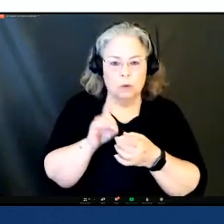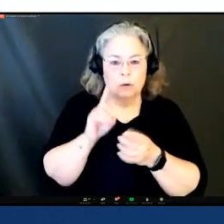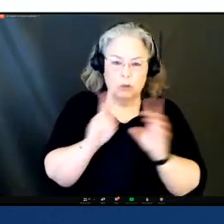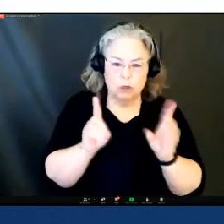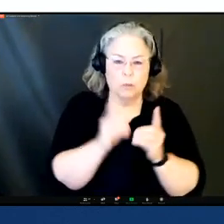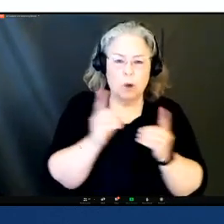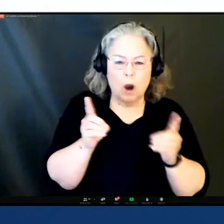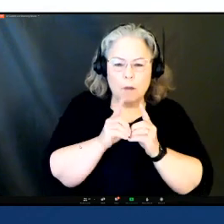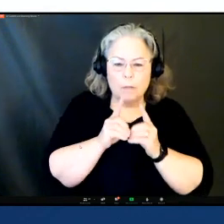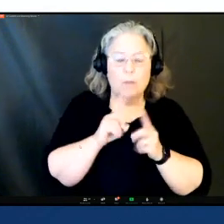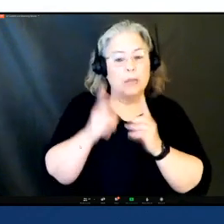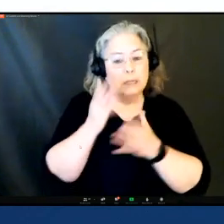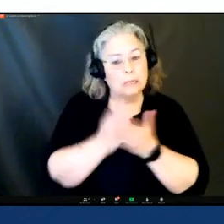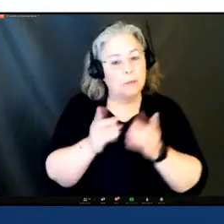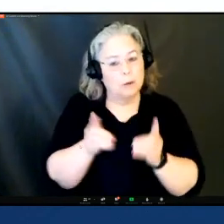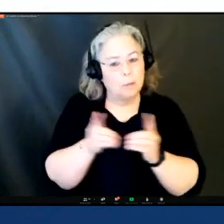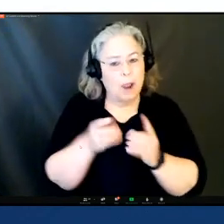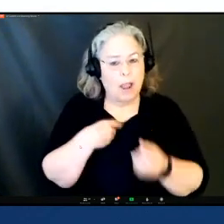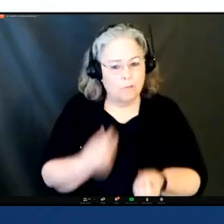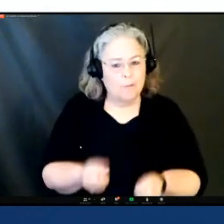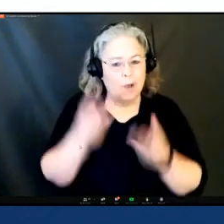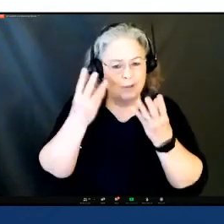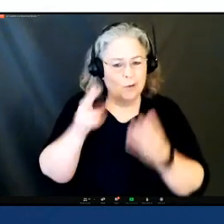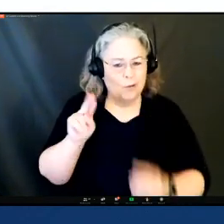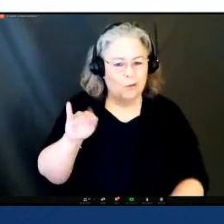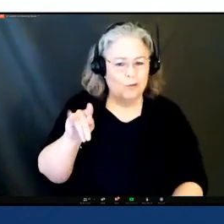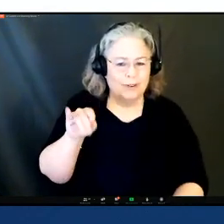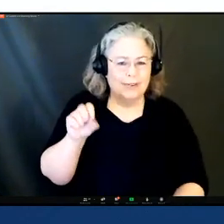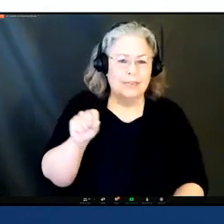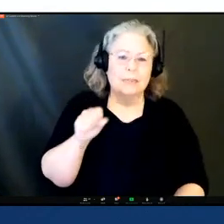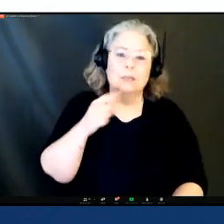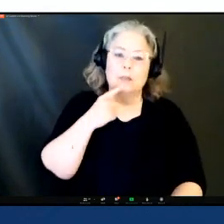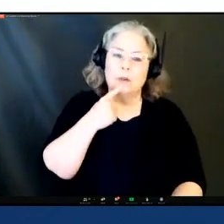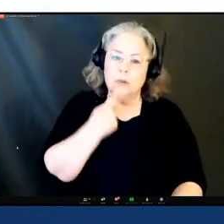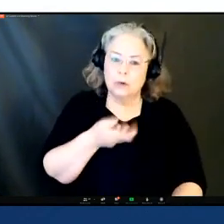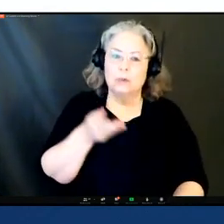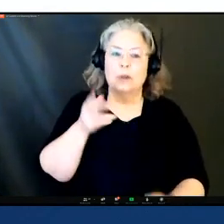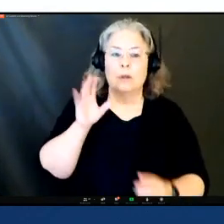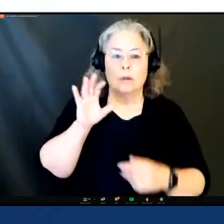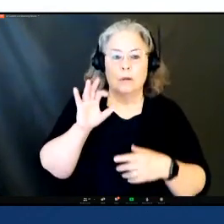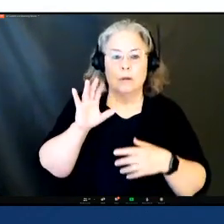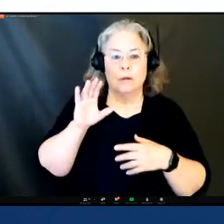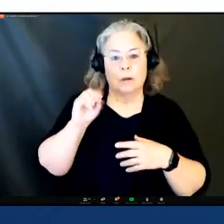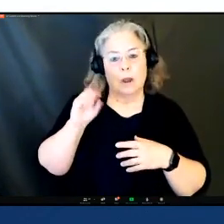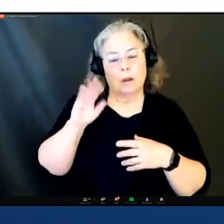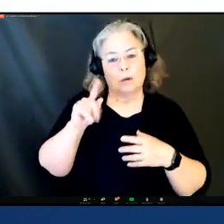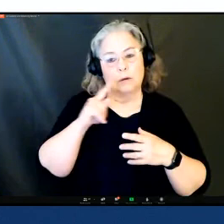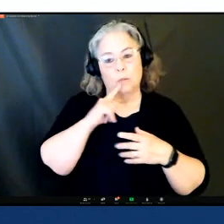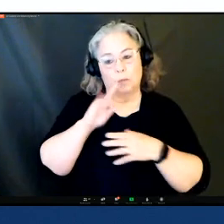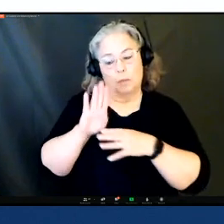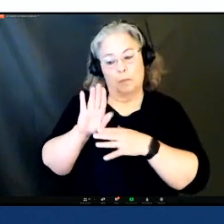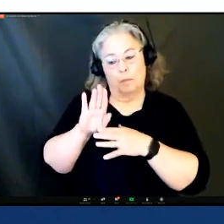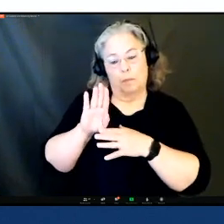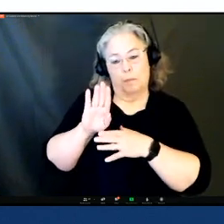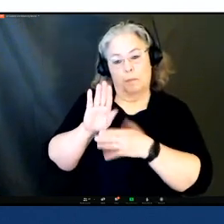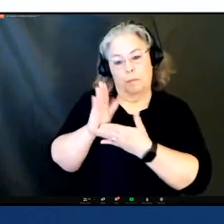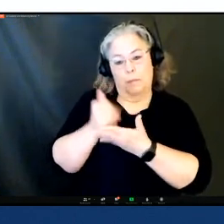Programs are discrete accounting units with expenditures and revenues, but a budget unit is divided into fund.